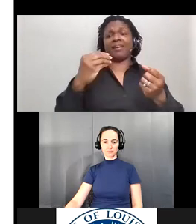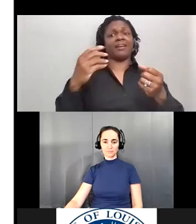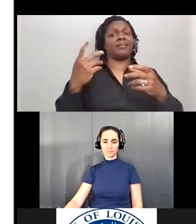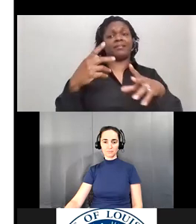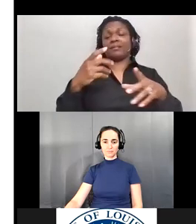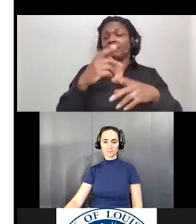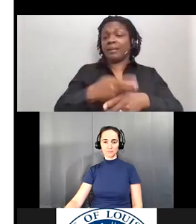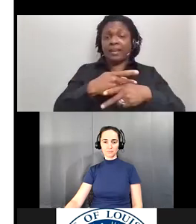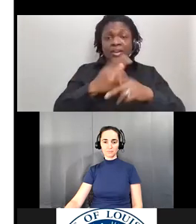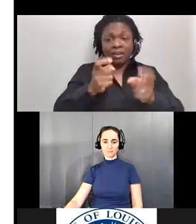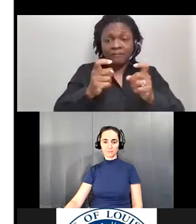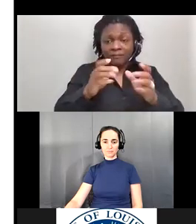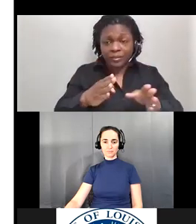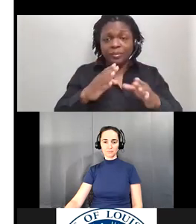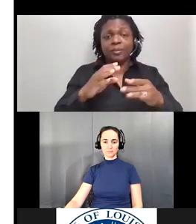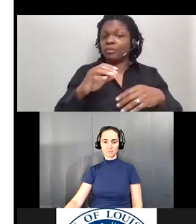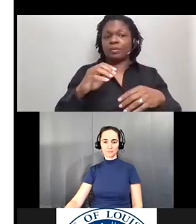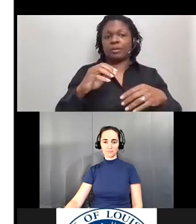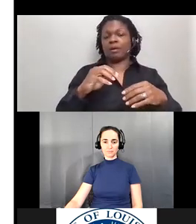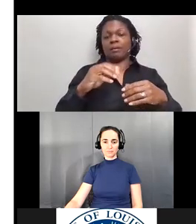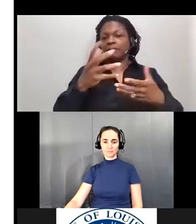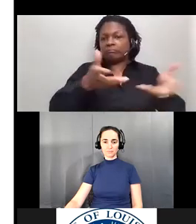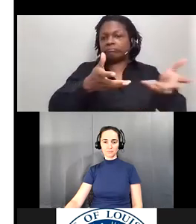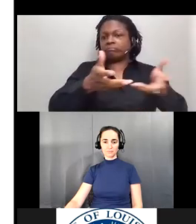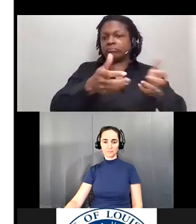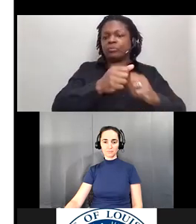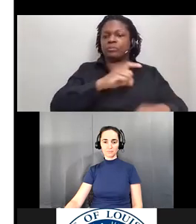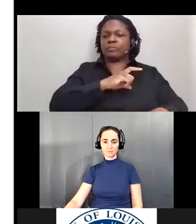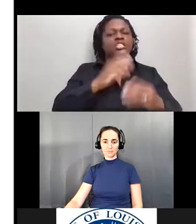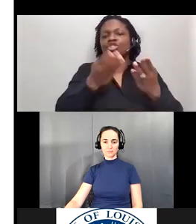15:56:20 When you're interacting with law enforcement This is law enforcement specific.